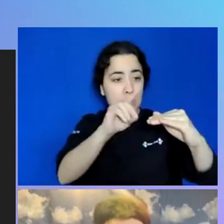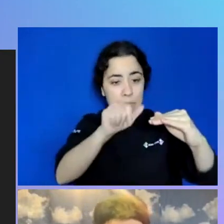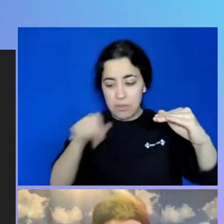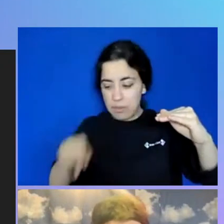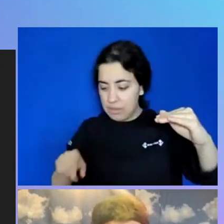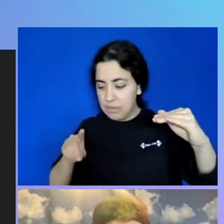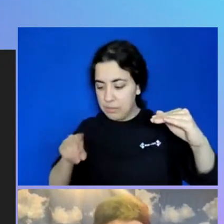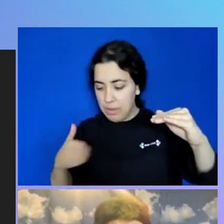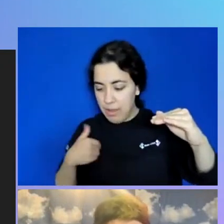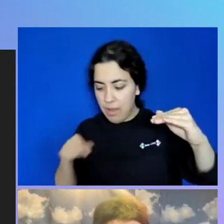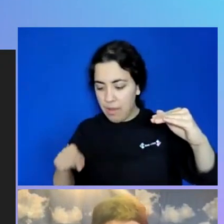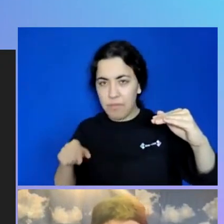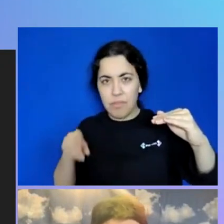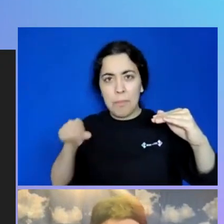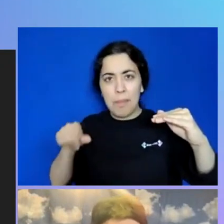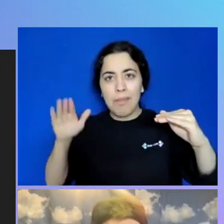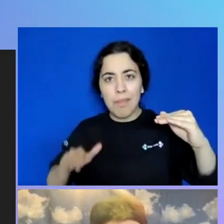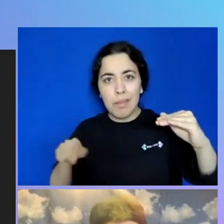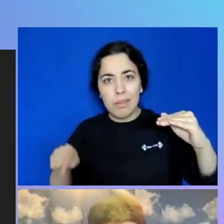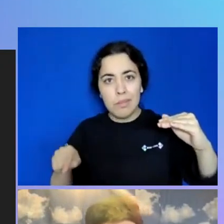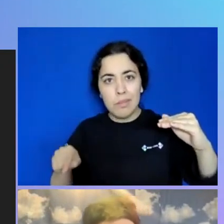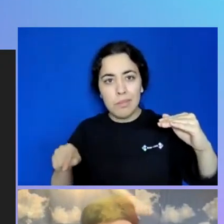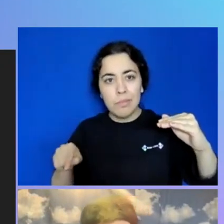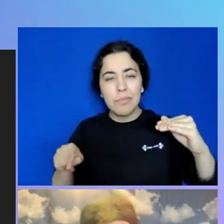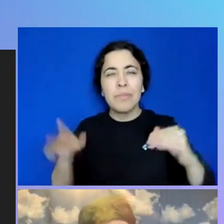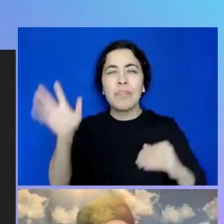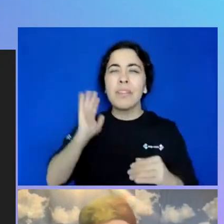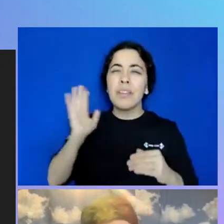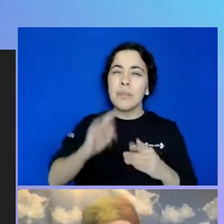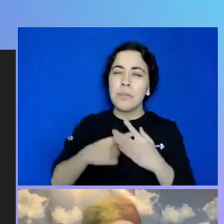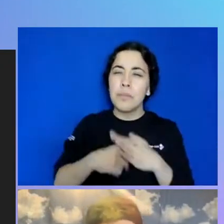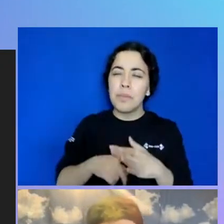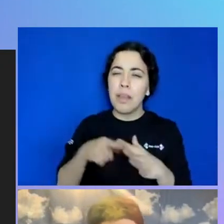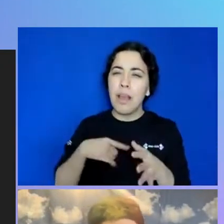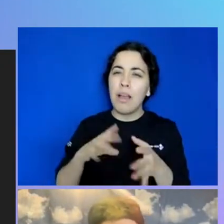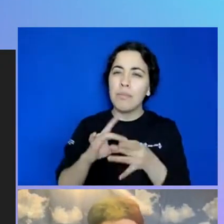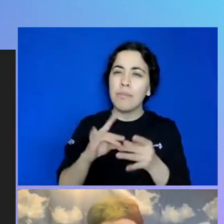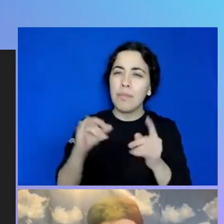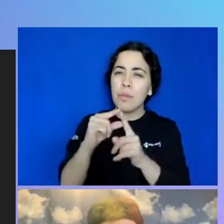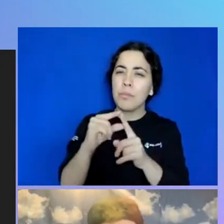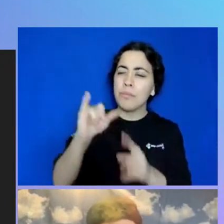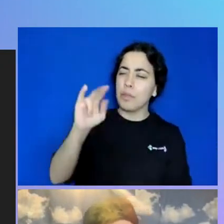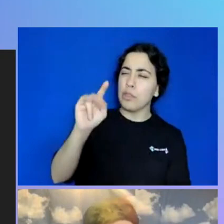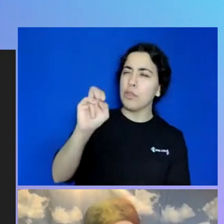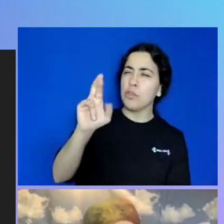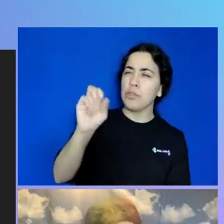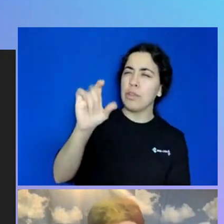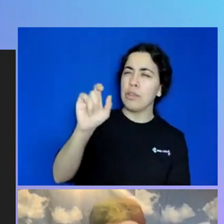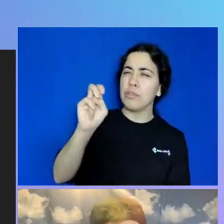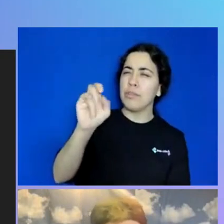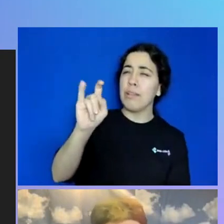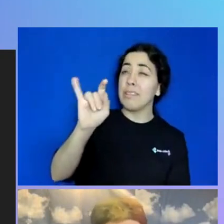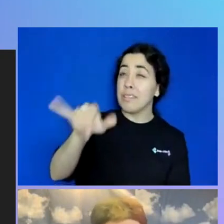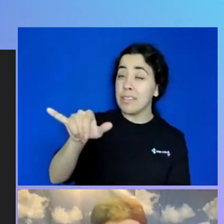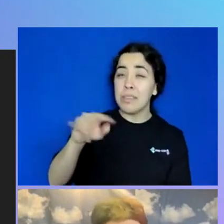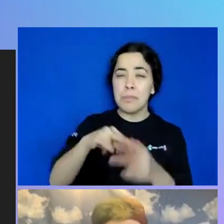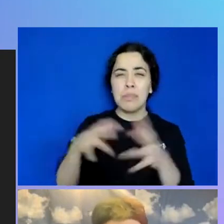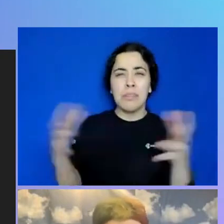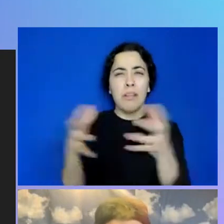the beginning because it's hard to not look at this intersectionally as well, and to